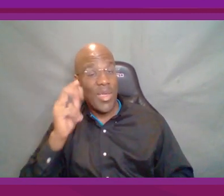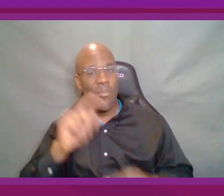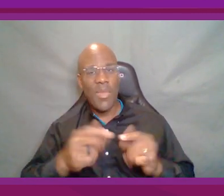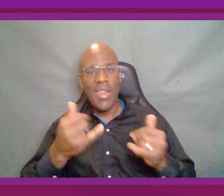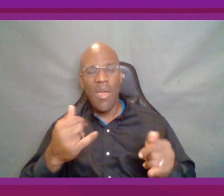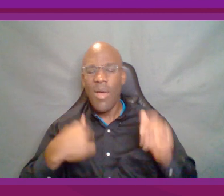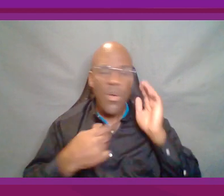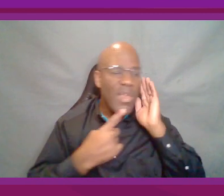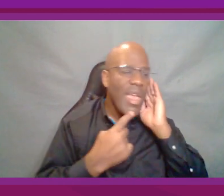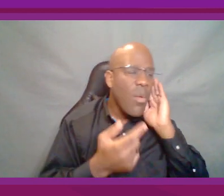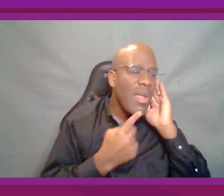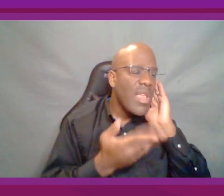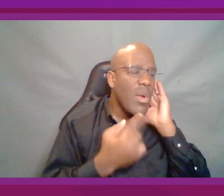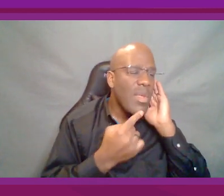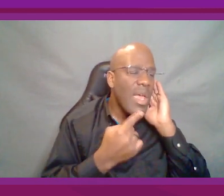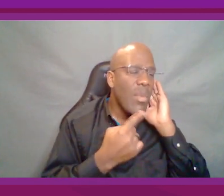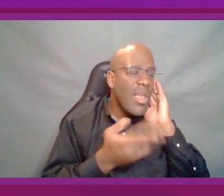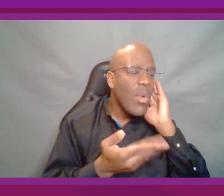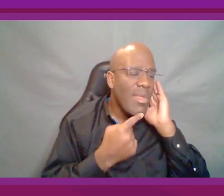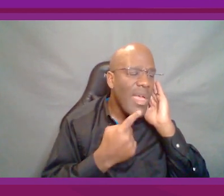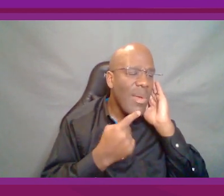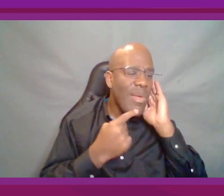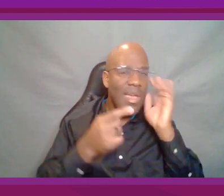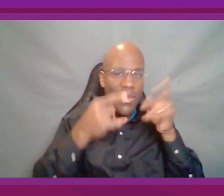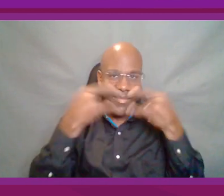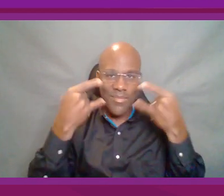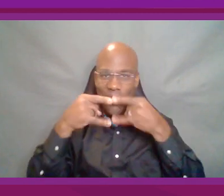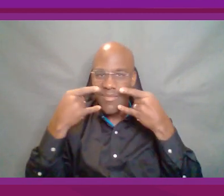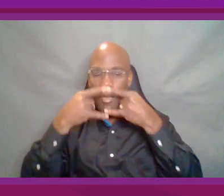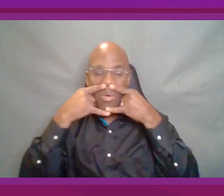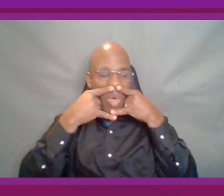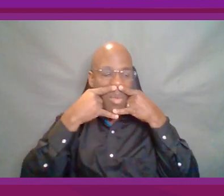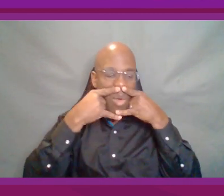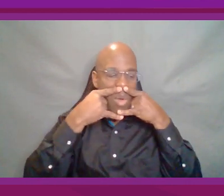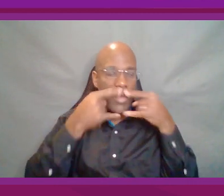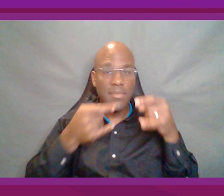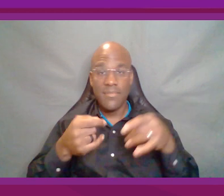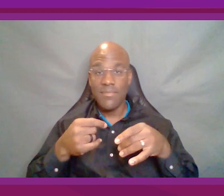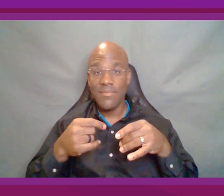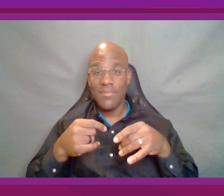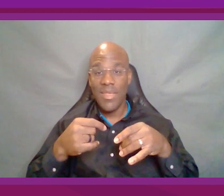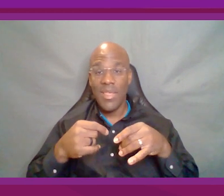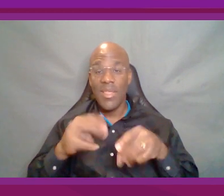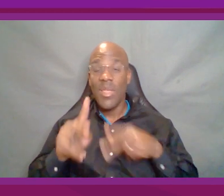are struggling with hearing and conversation, and it challenged people from just removing their